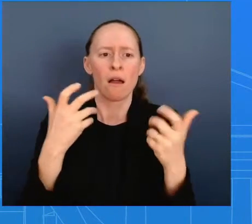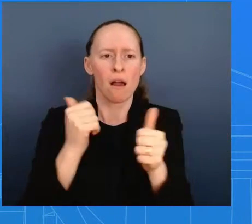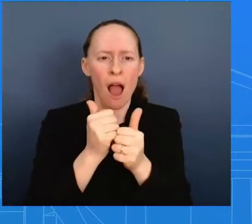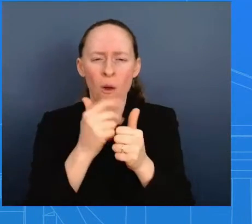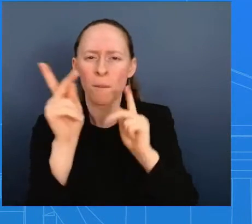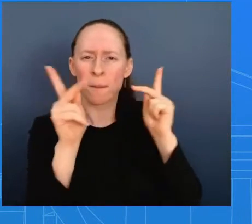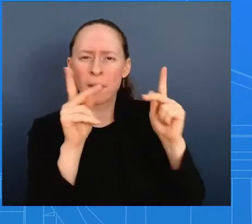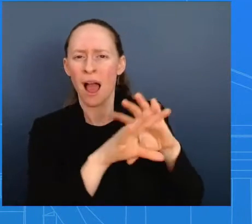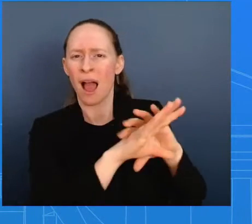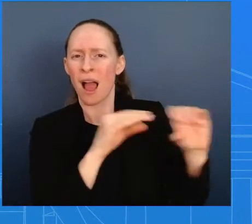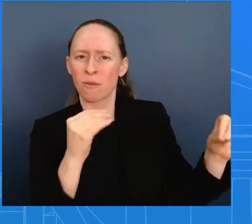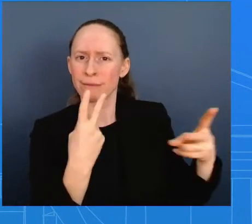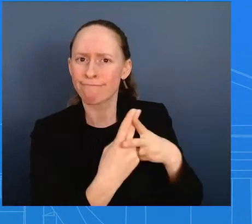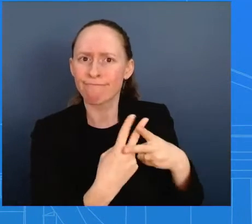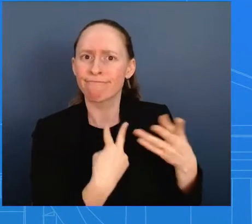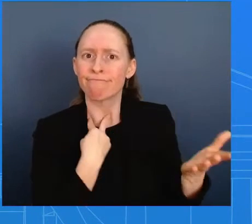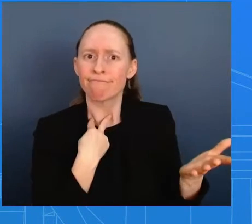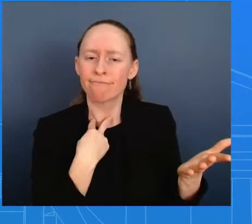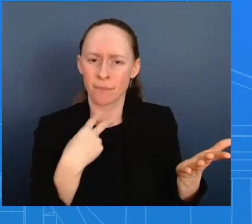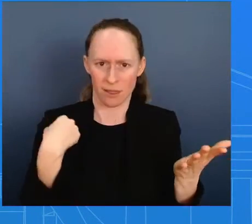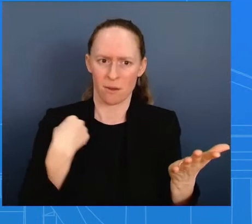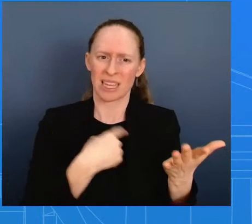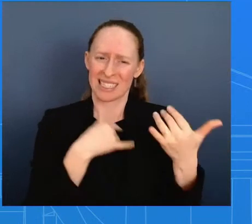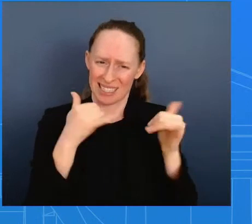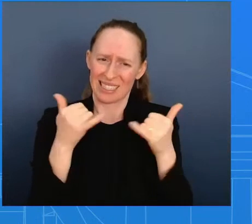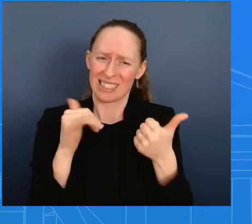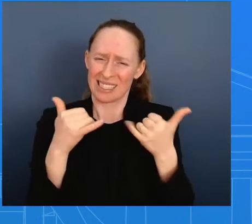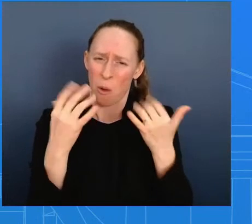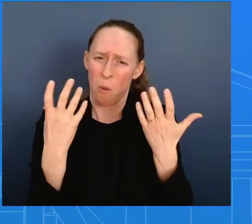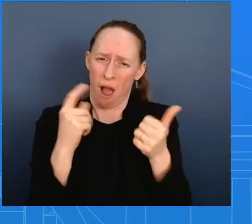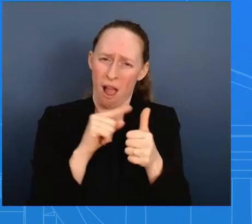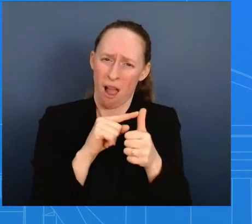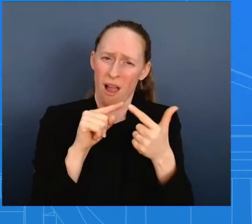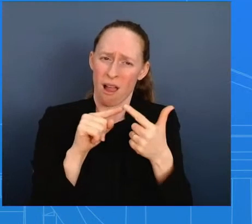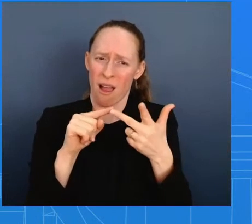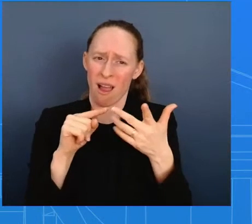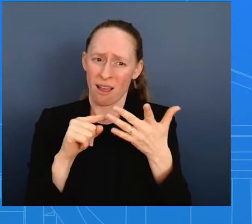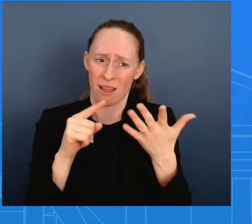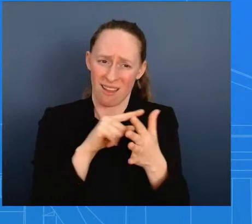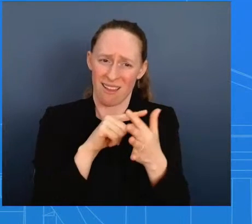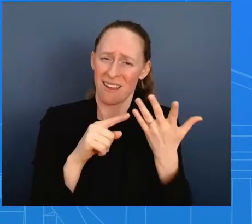So, all of that continues to be true. I think the words that you heard from the President's National Security Advisor,